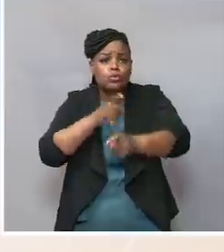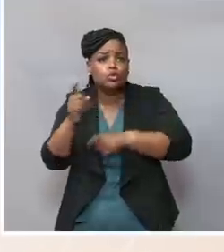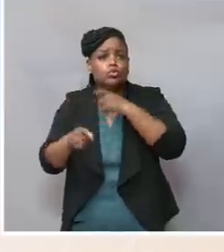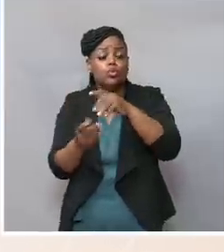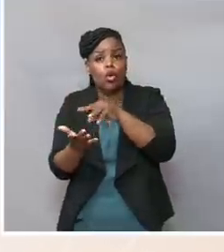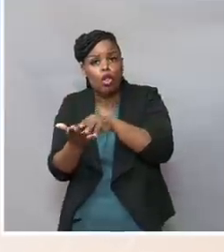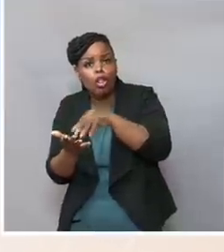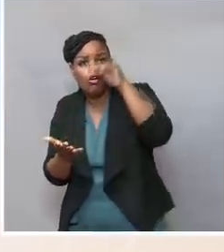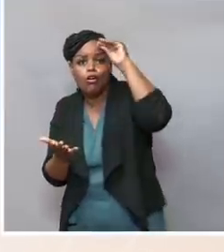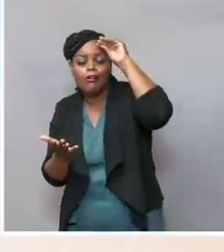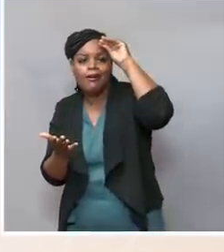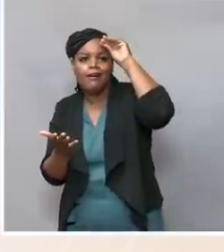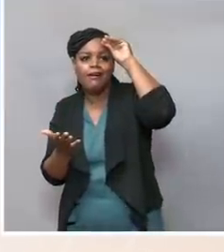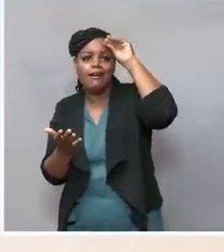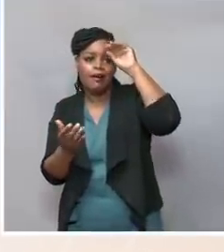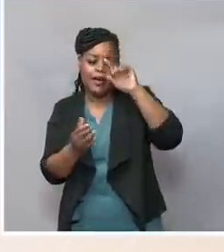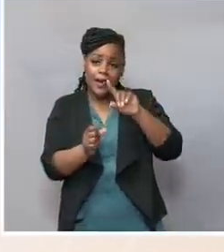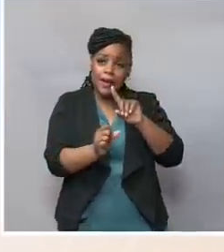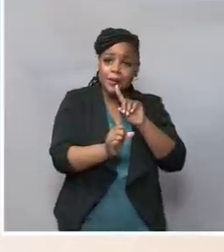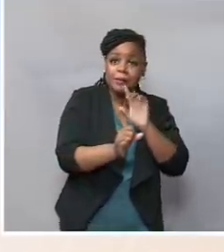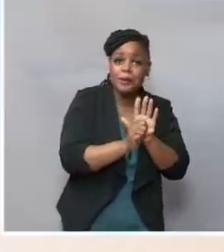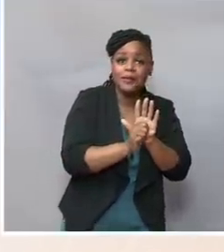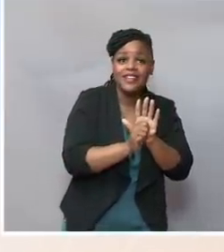to be a more perfect union.